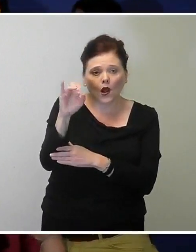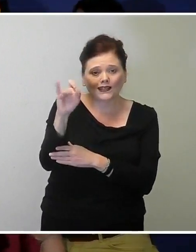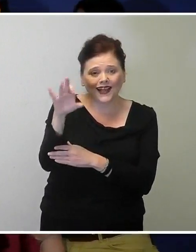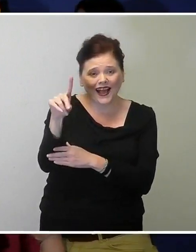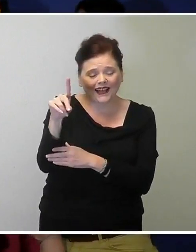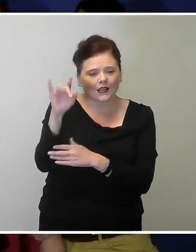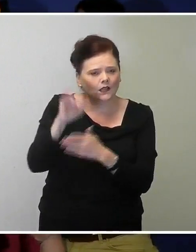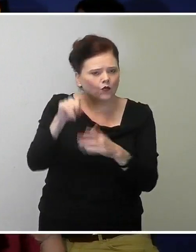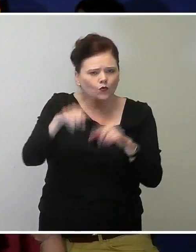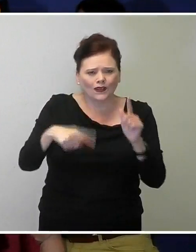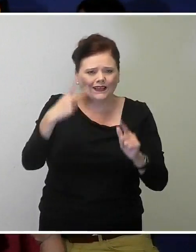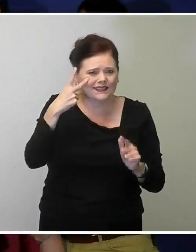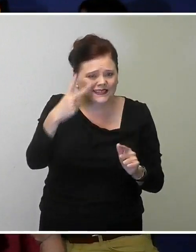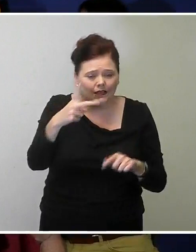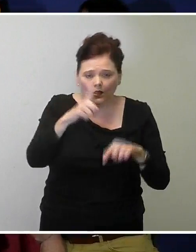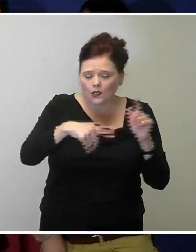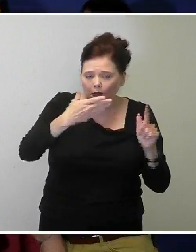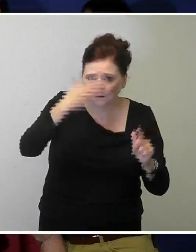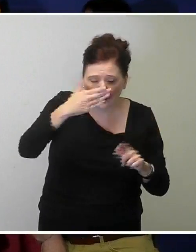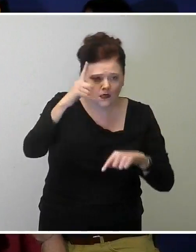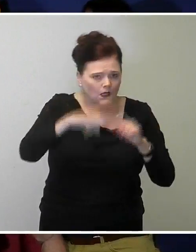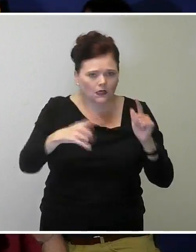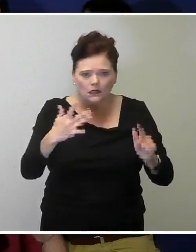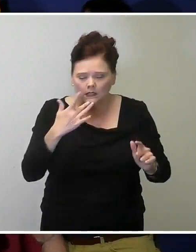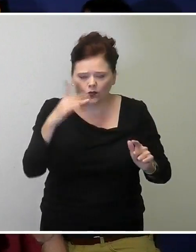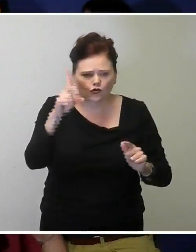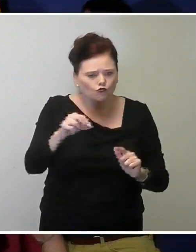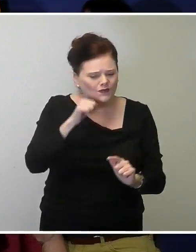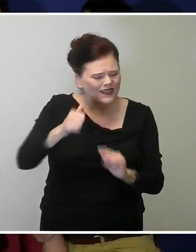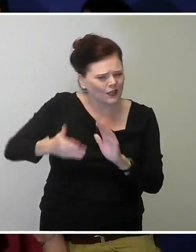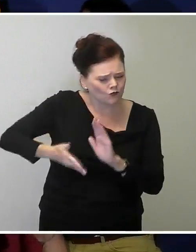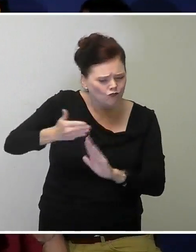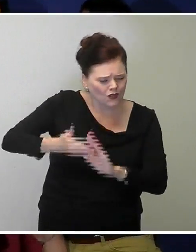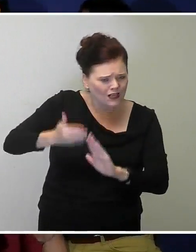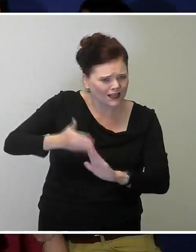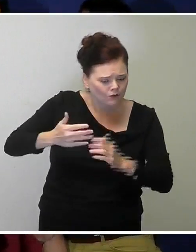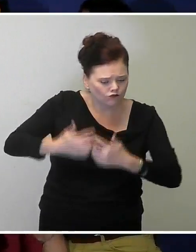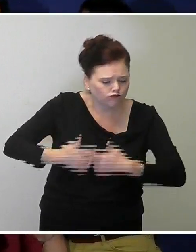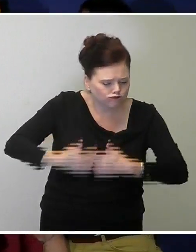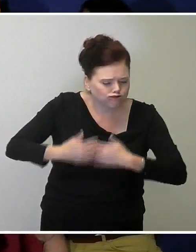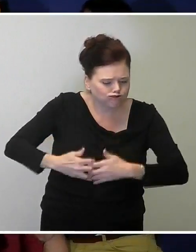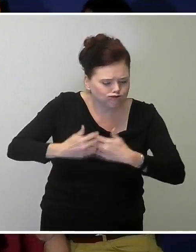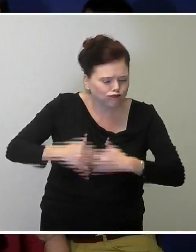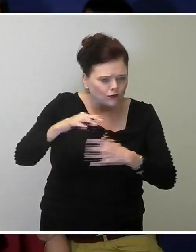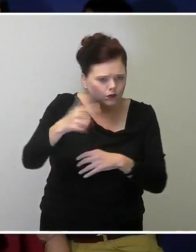MAKE SURE EVERYONE HEARS. THAT'S ABOUT GENERATORS. CARBON MONOXIDE IS SOMETHING YOU